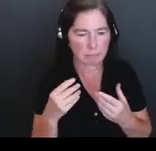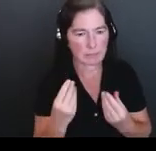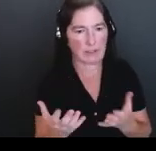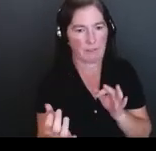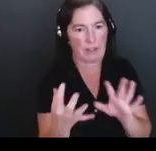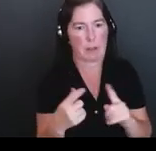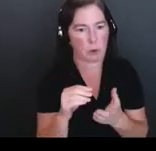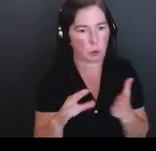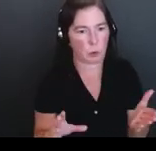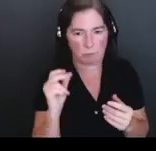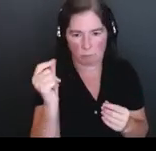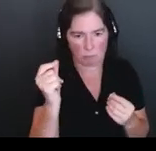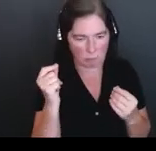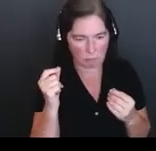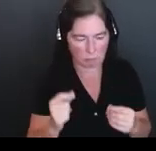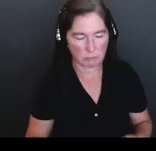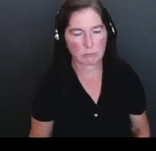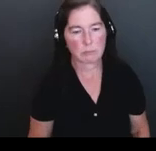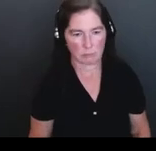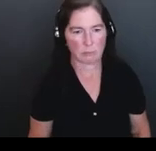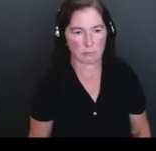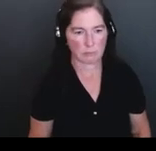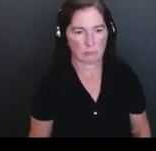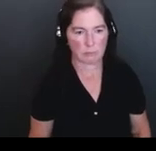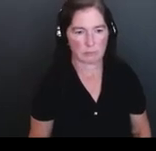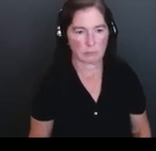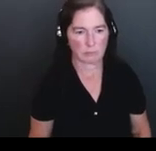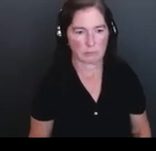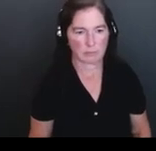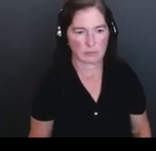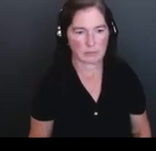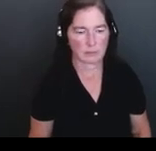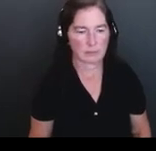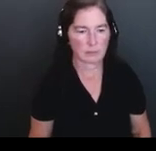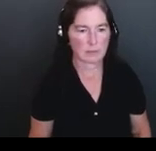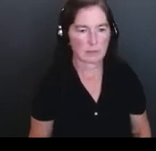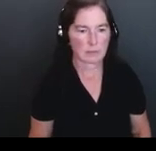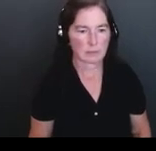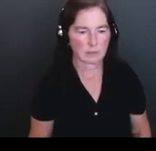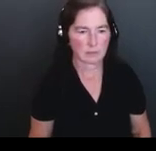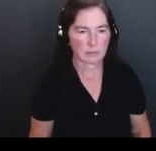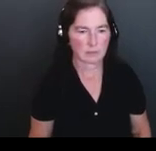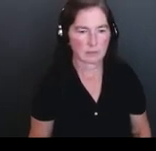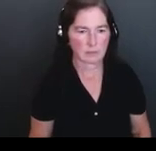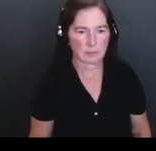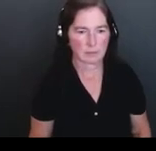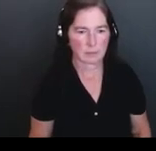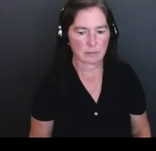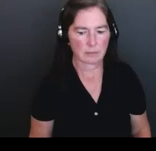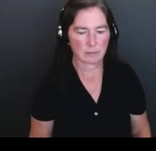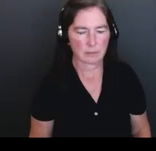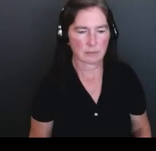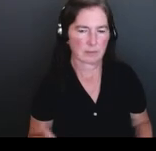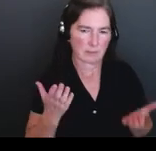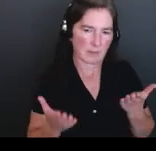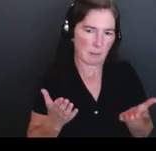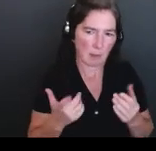you wanted them to go back and review something because you know they got the answer wrong, you can type that message in for them to see just to give immediate feedback.